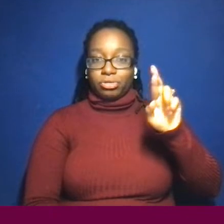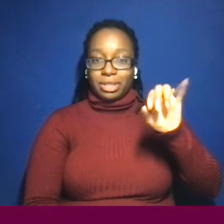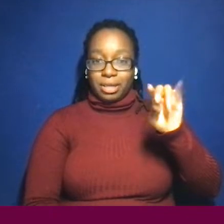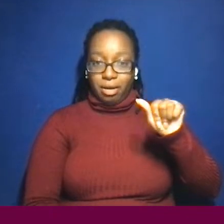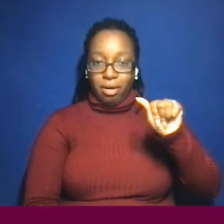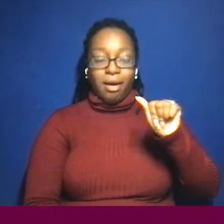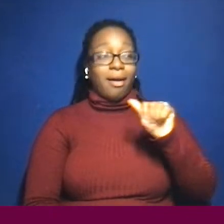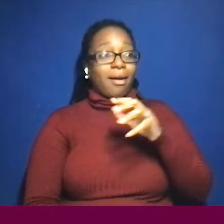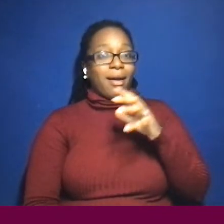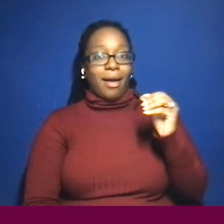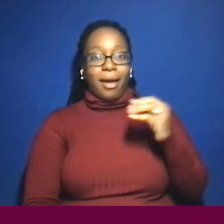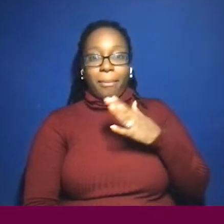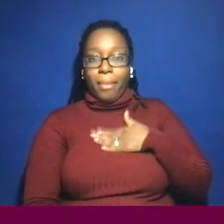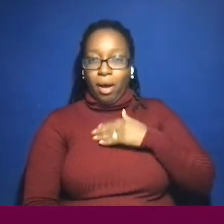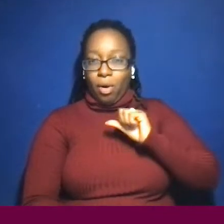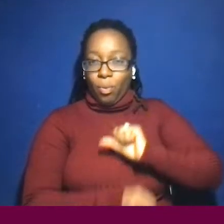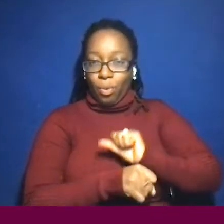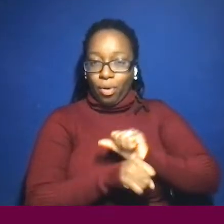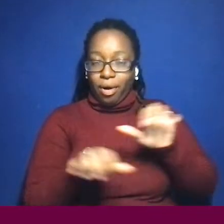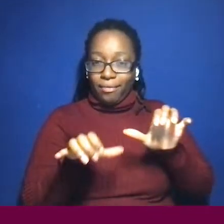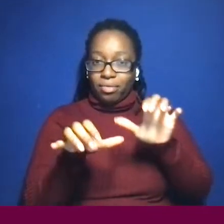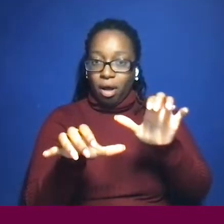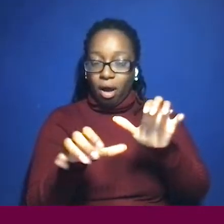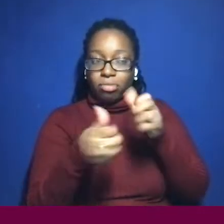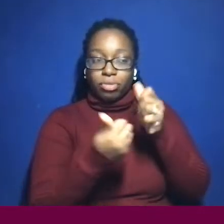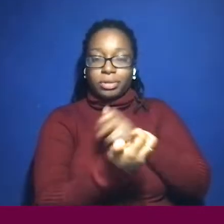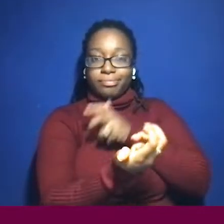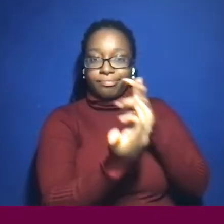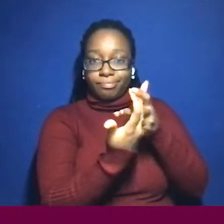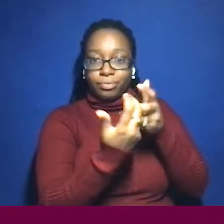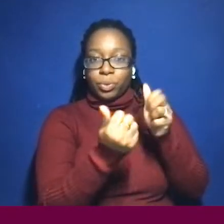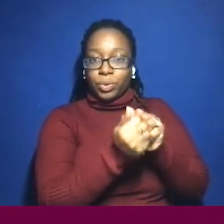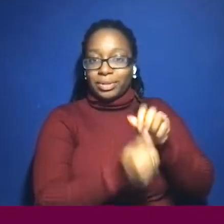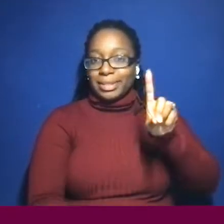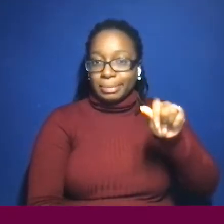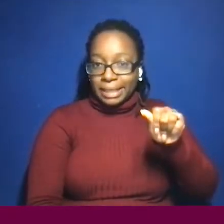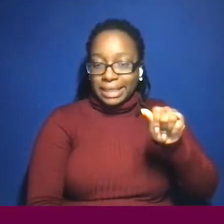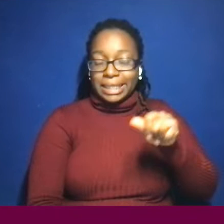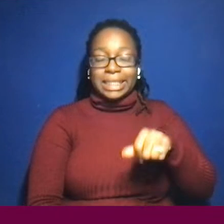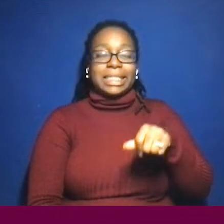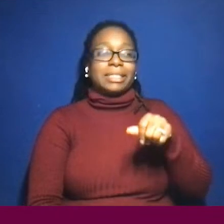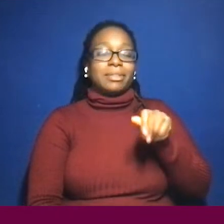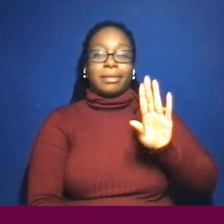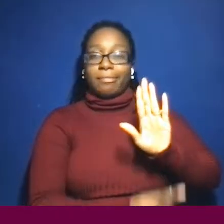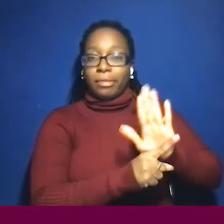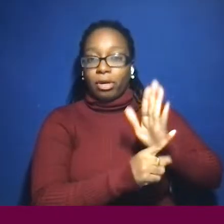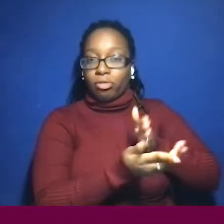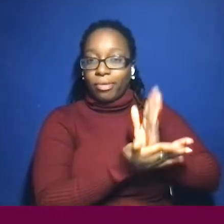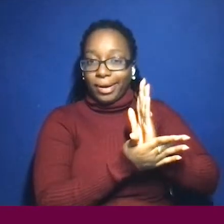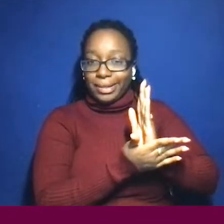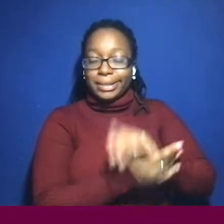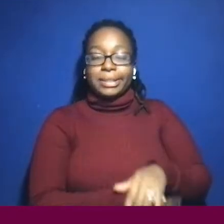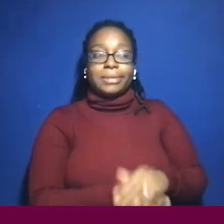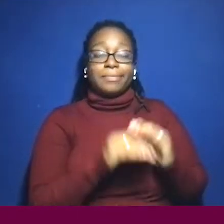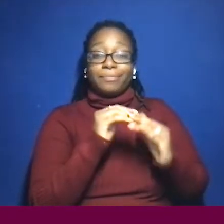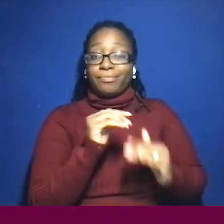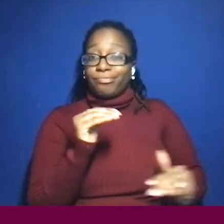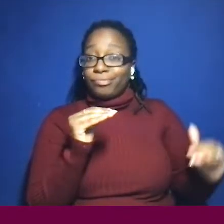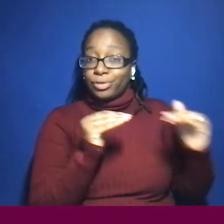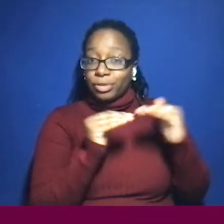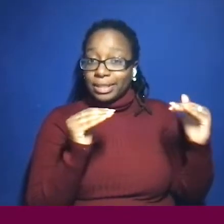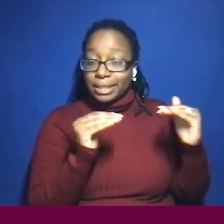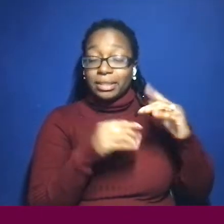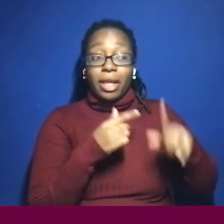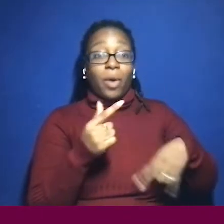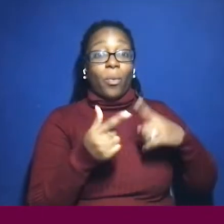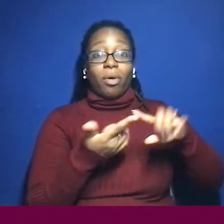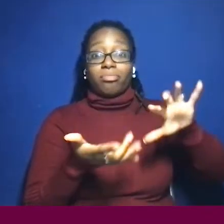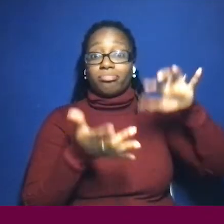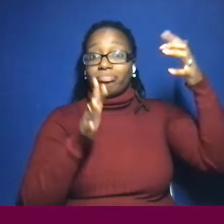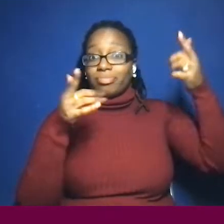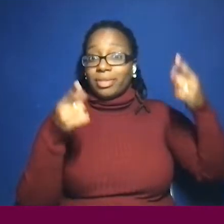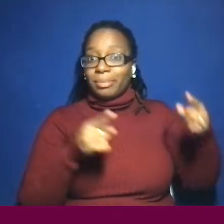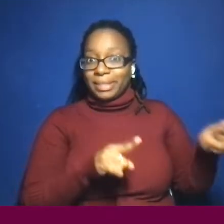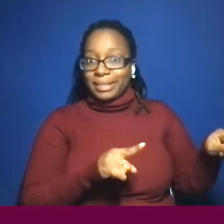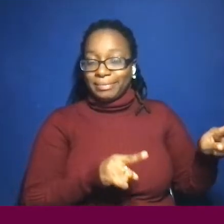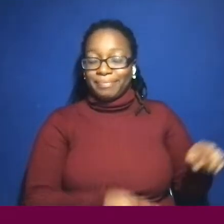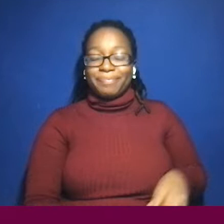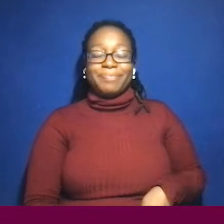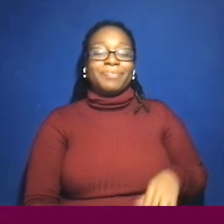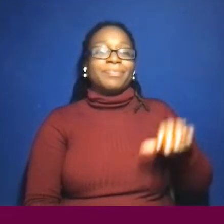in the intersections of disability, rights, justice, and disaster. Sheri's very deep